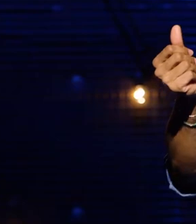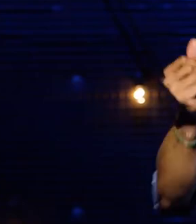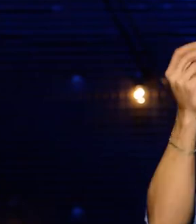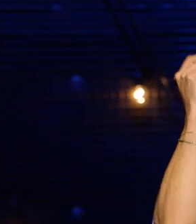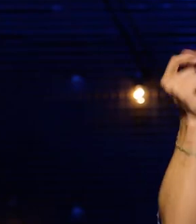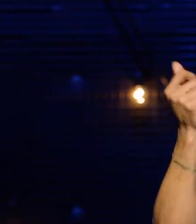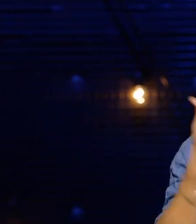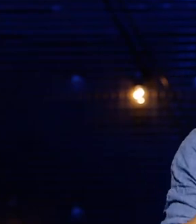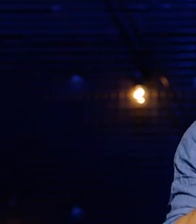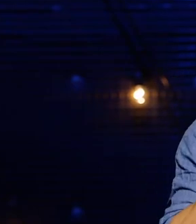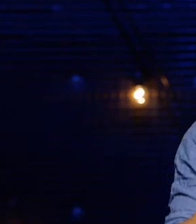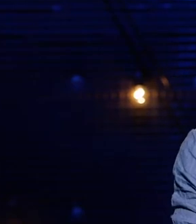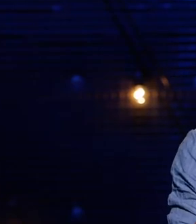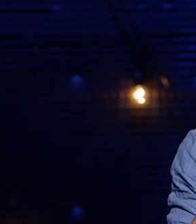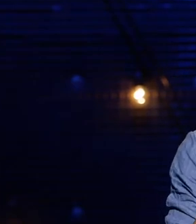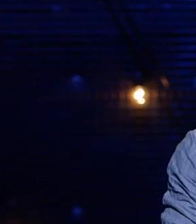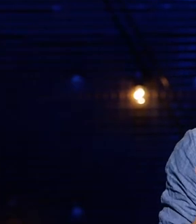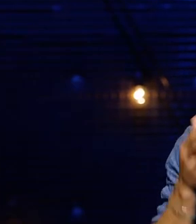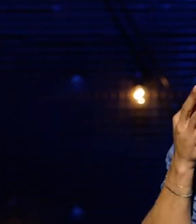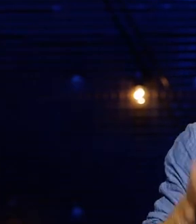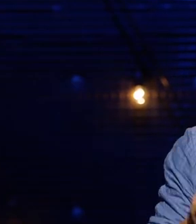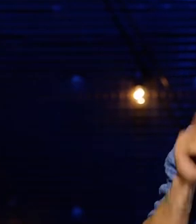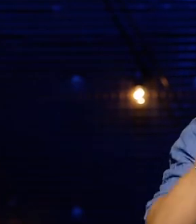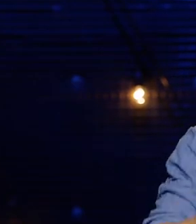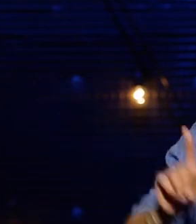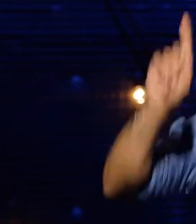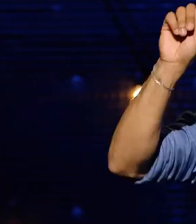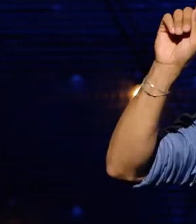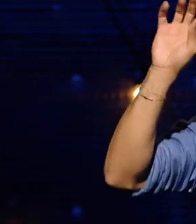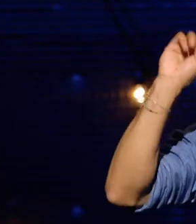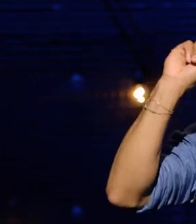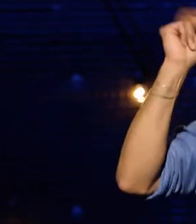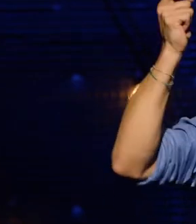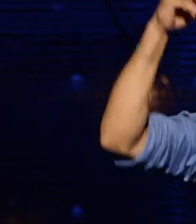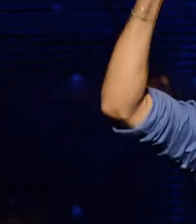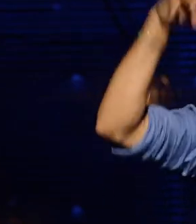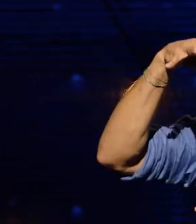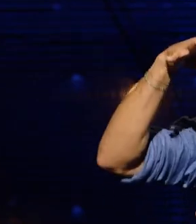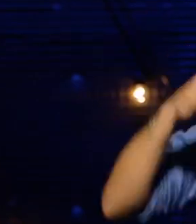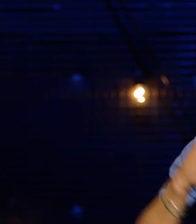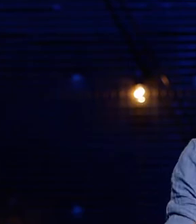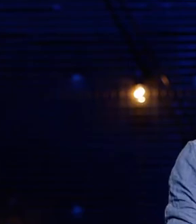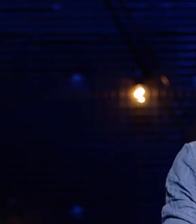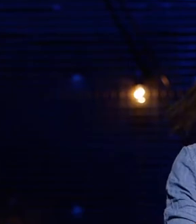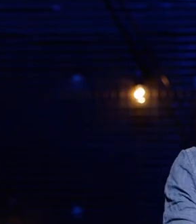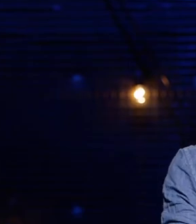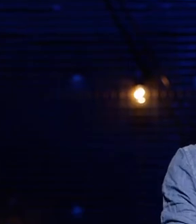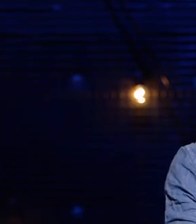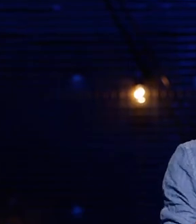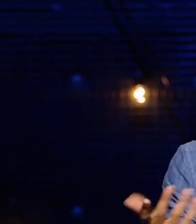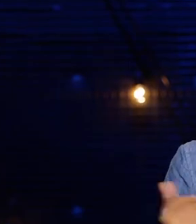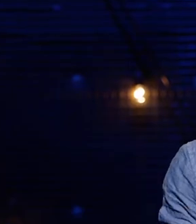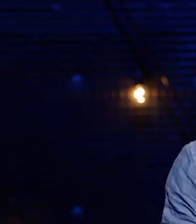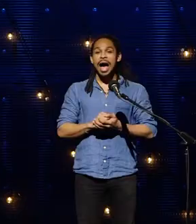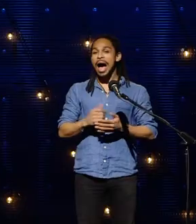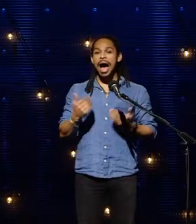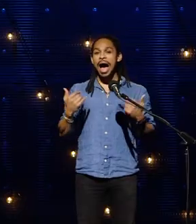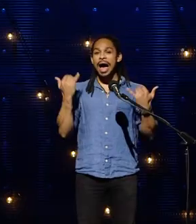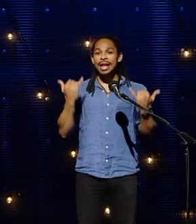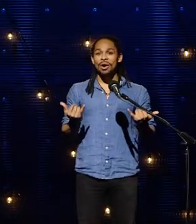and immediately my grandma decides to turn the dome light back on so that we can resume our conversation.